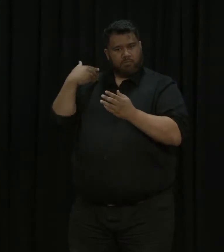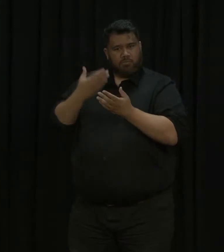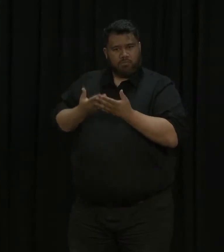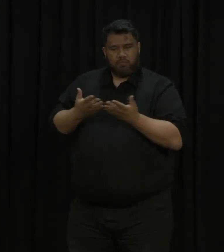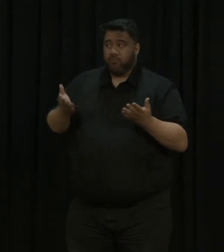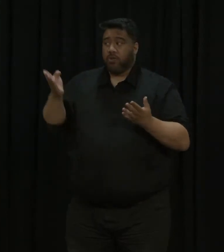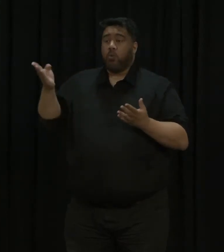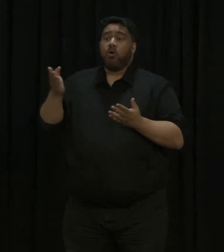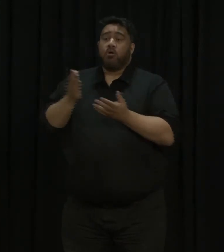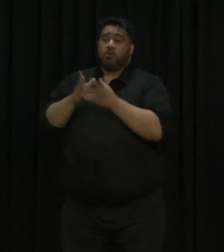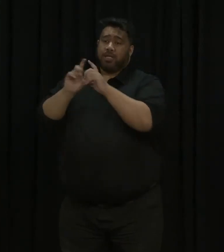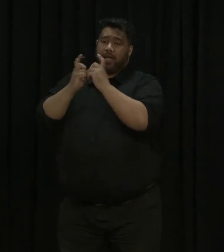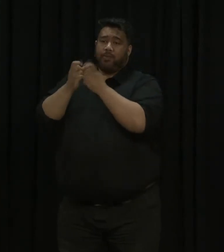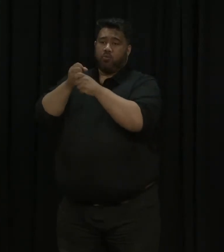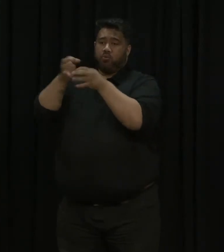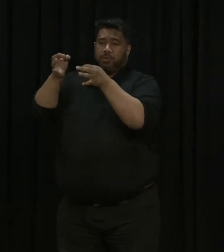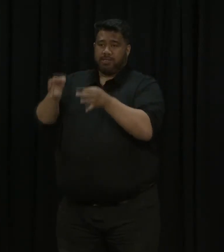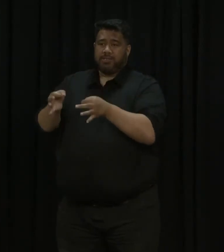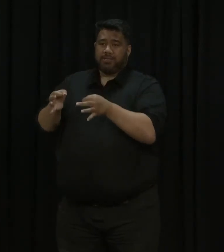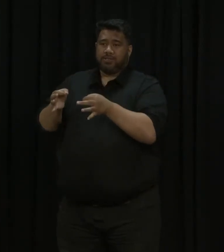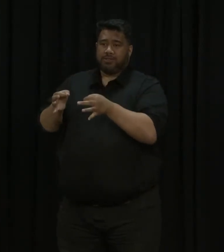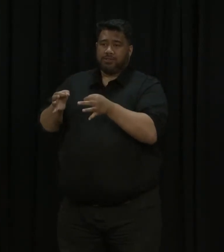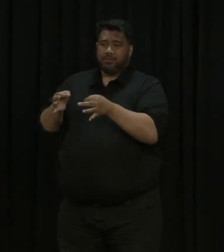that? Or would you expect to switch it up knowing what we